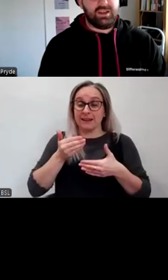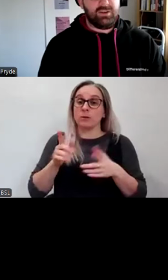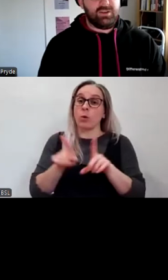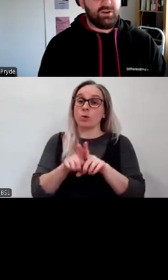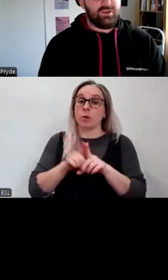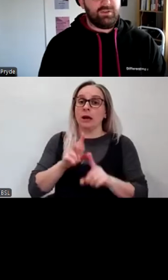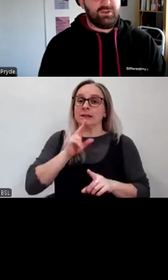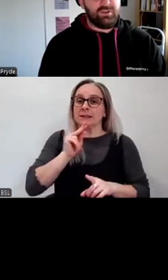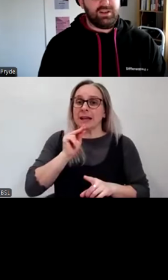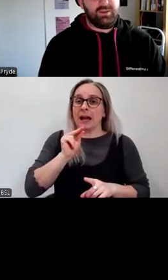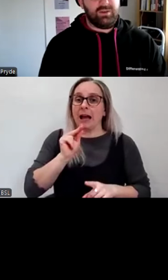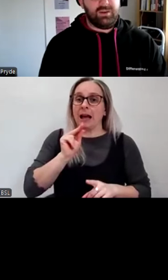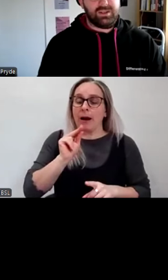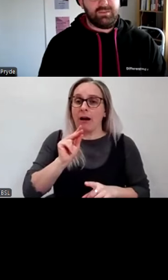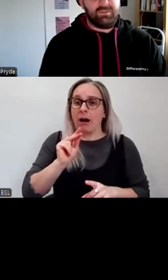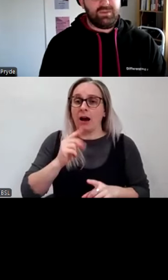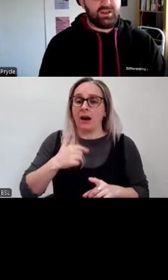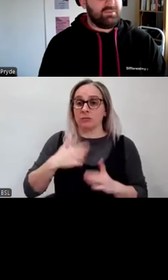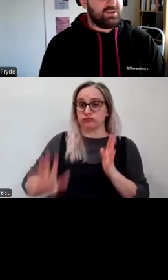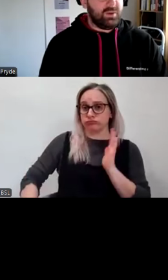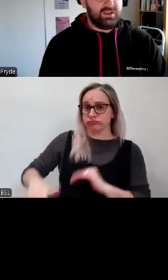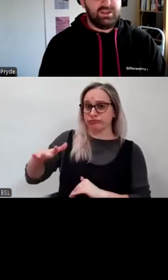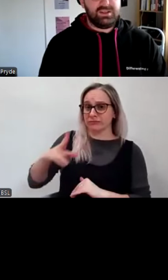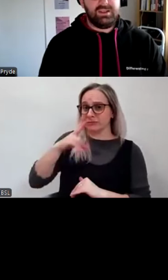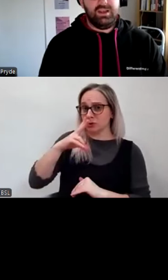and I couldn't talk fluently until I was in my mid-20s.